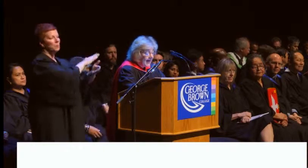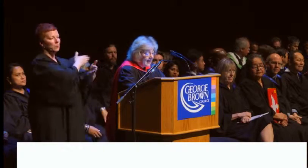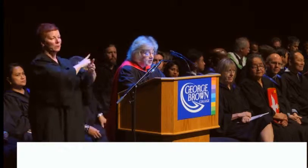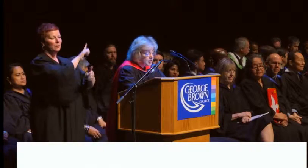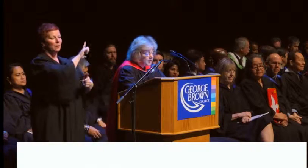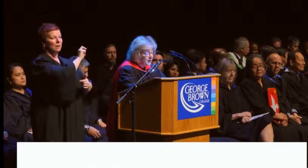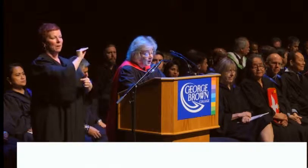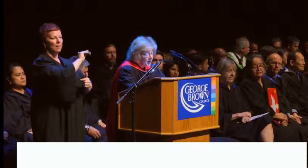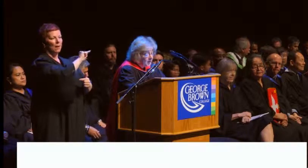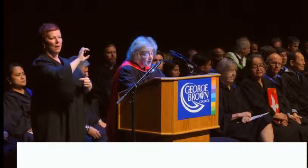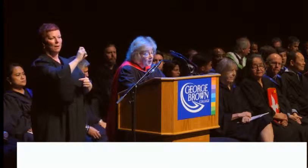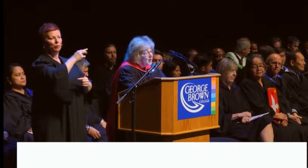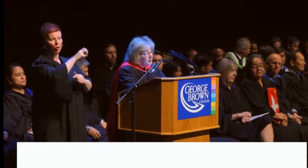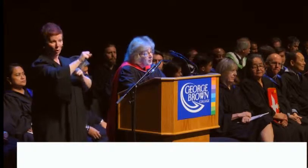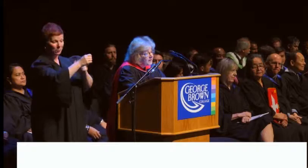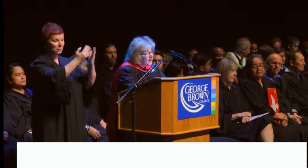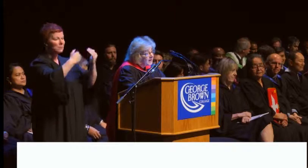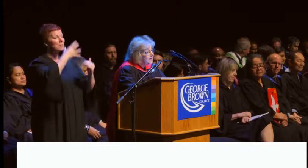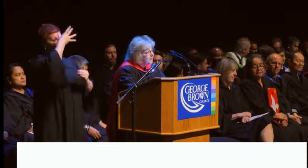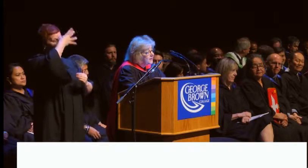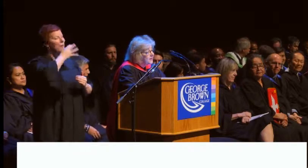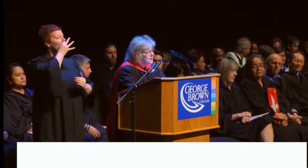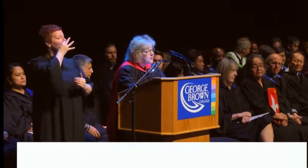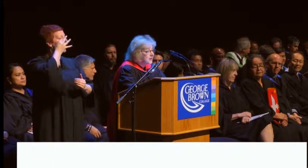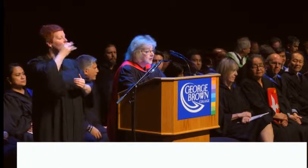AND JOSEPH HARPER WHO PROVIDED THE HONOUR SONG.